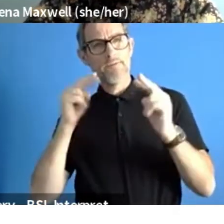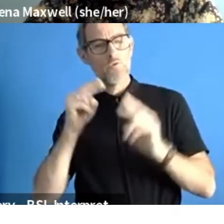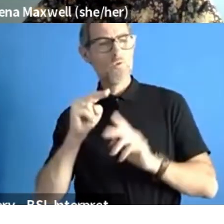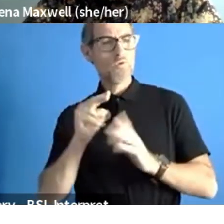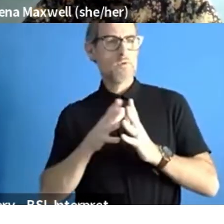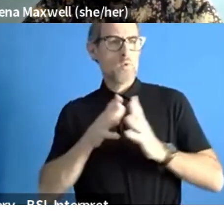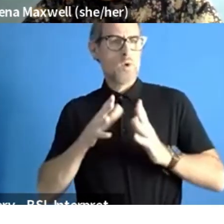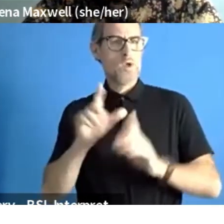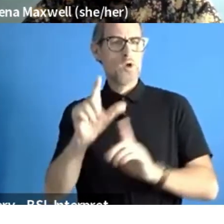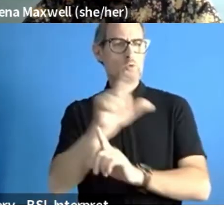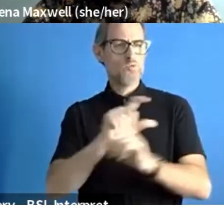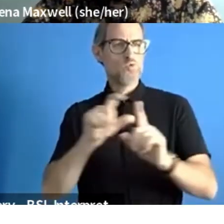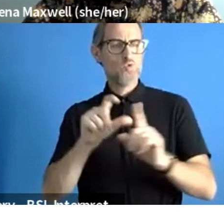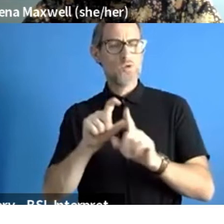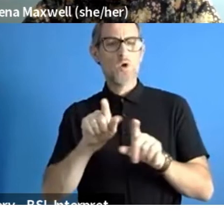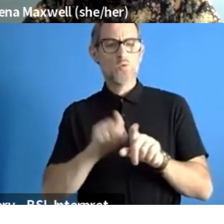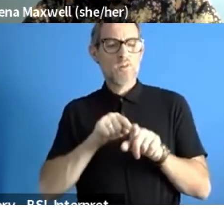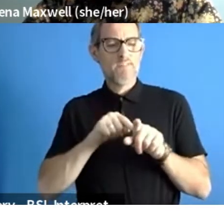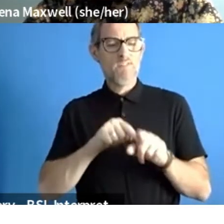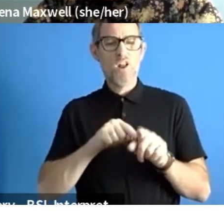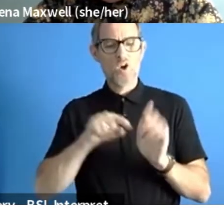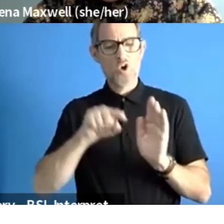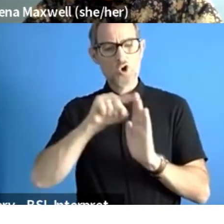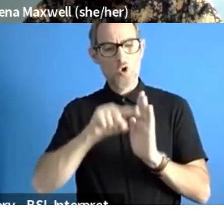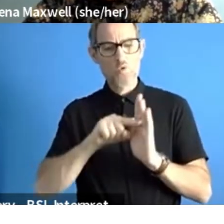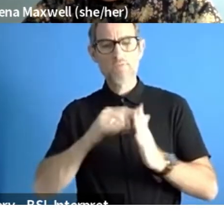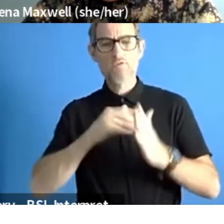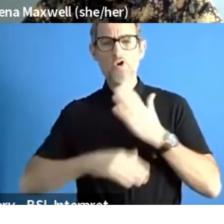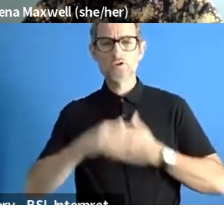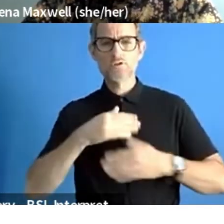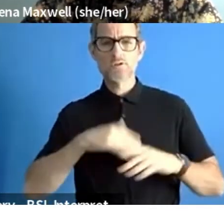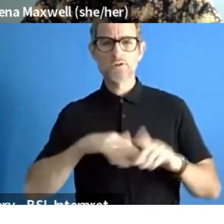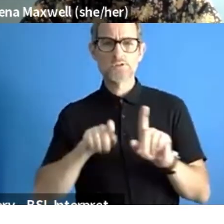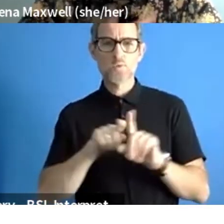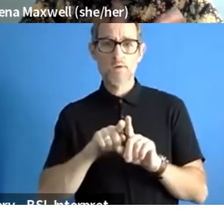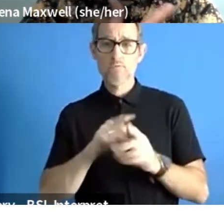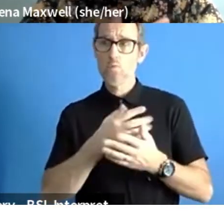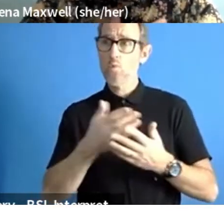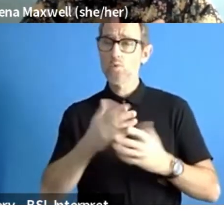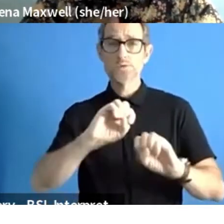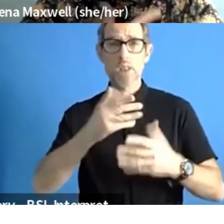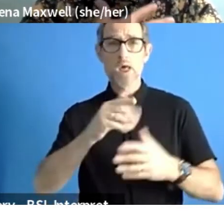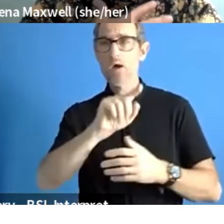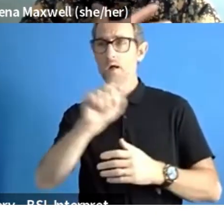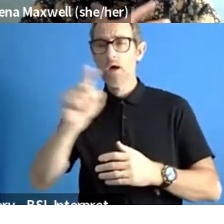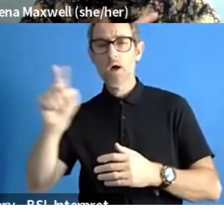follow a code of conduct with all of our suppliers so that we work to aid